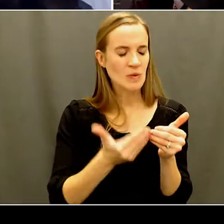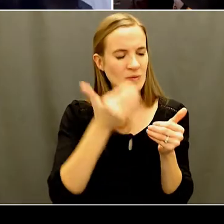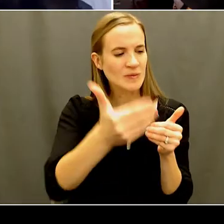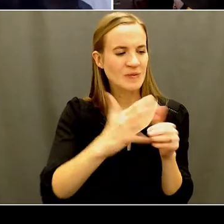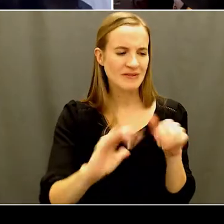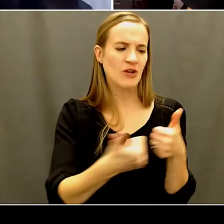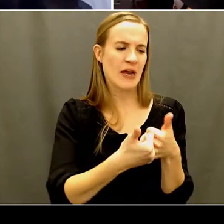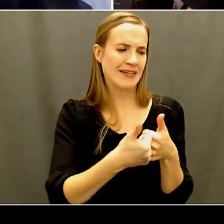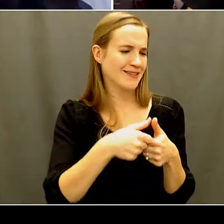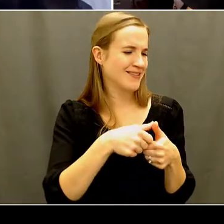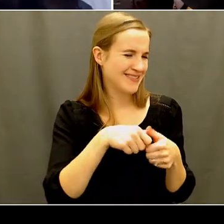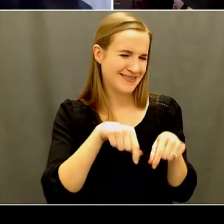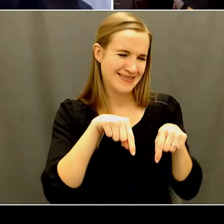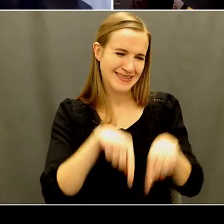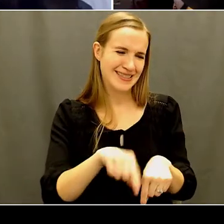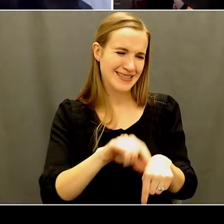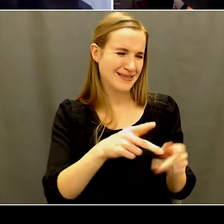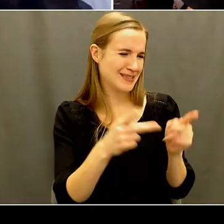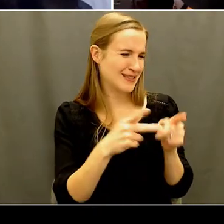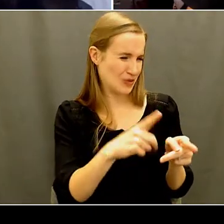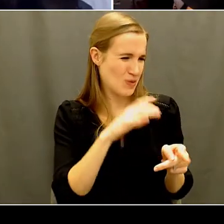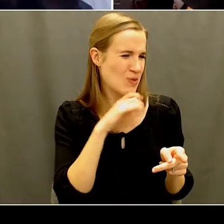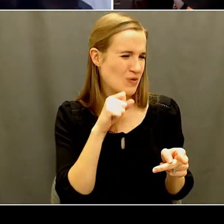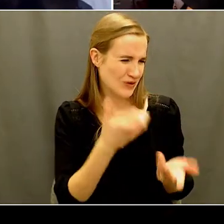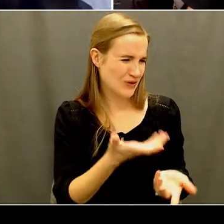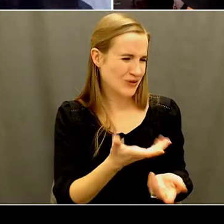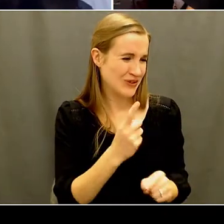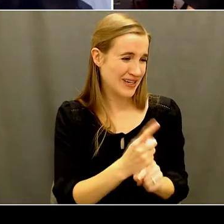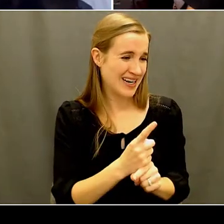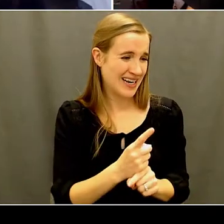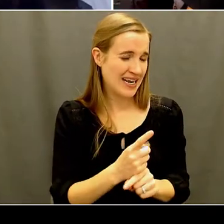you to meet my friends Jennifer Kemp. And I was like, this is a little strang